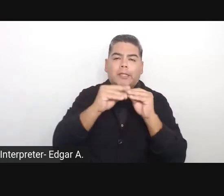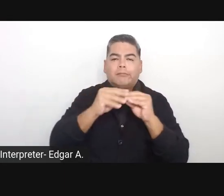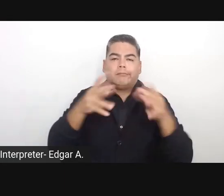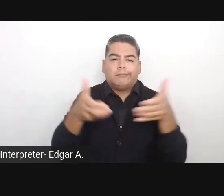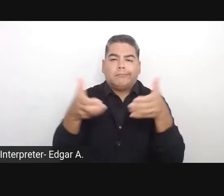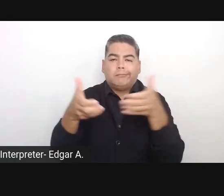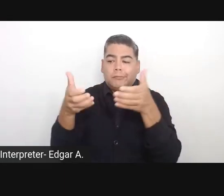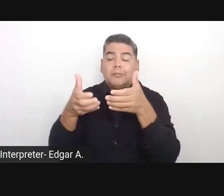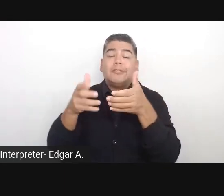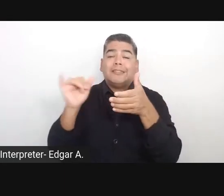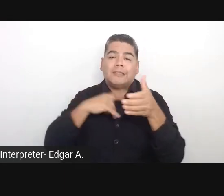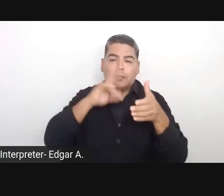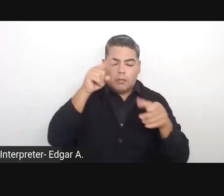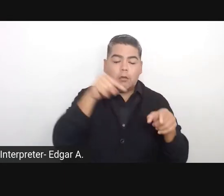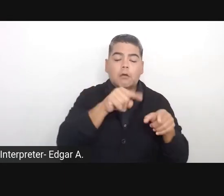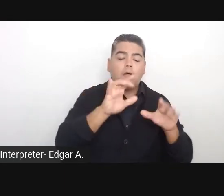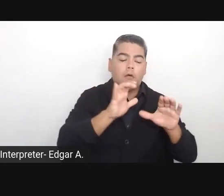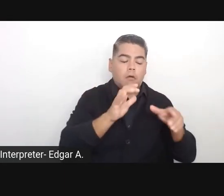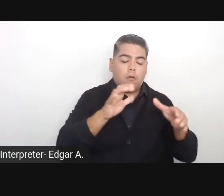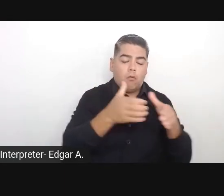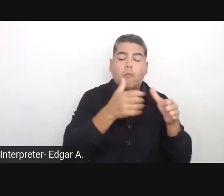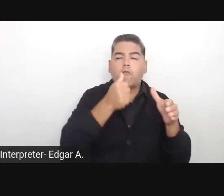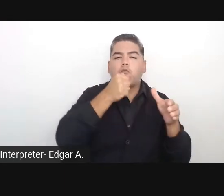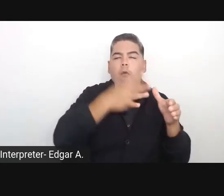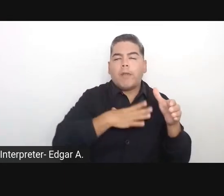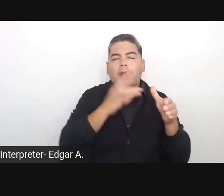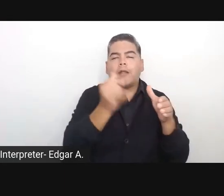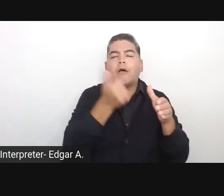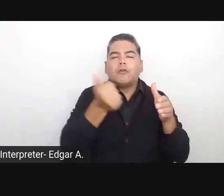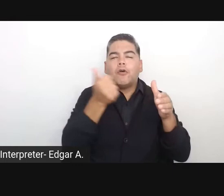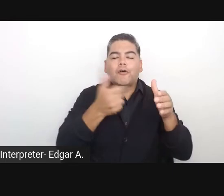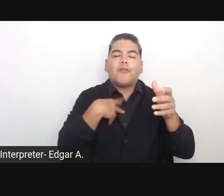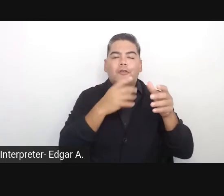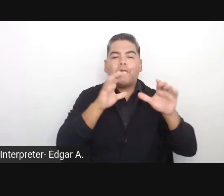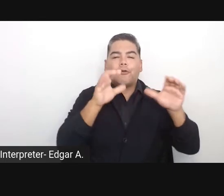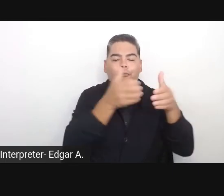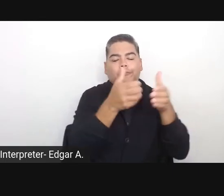and underrepresented groups in technology. When she's not working at her computer,